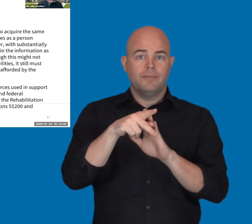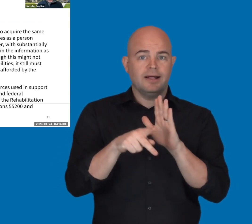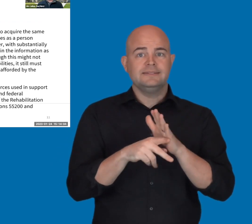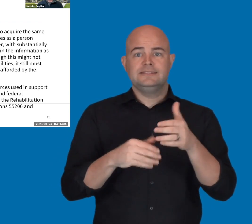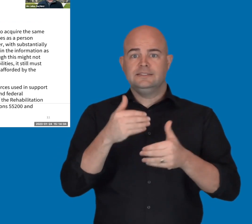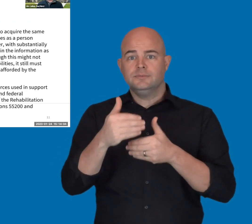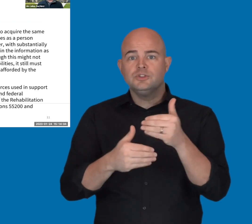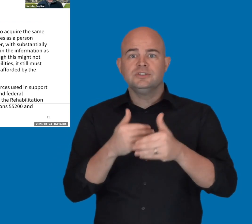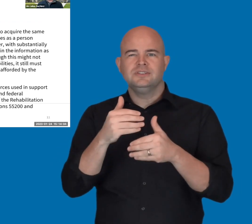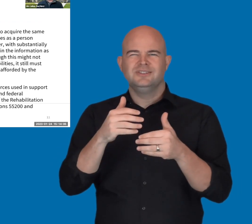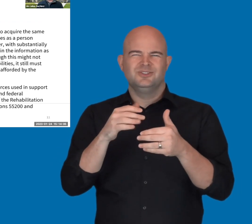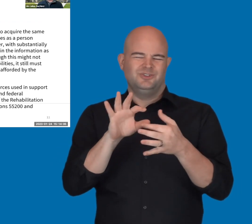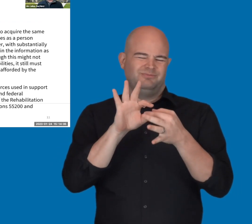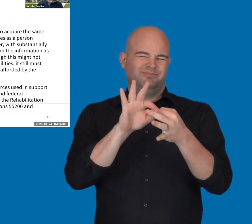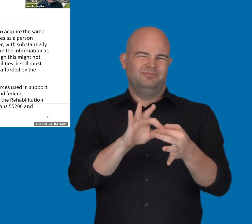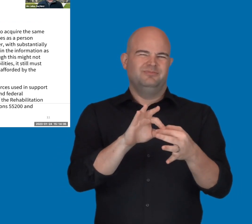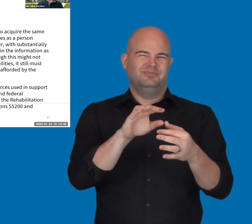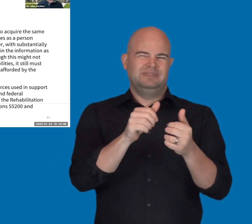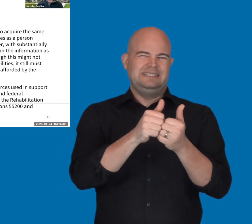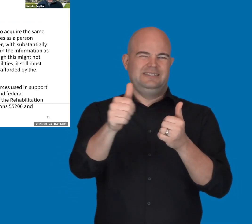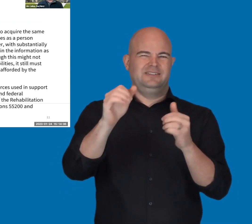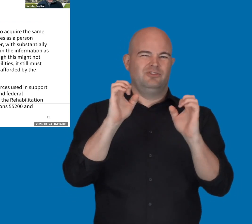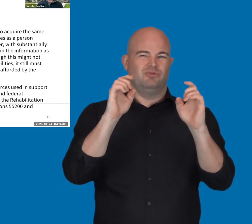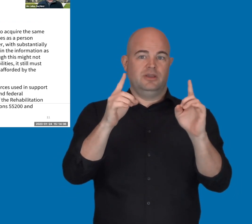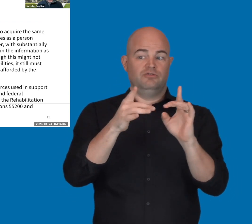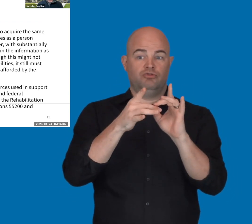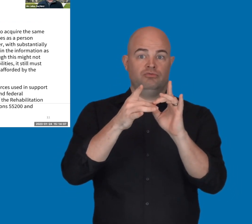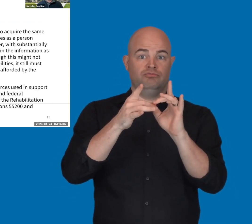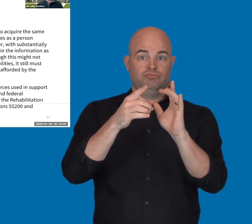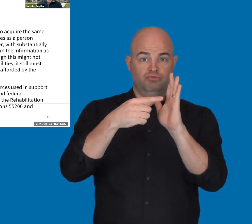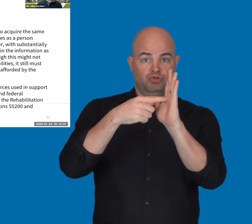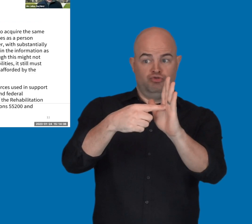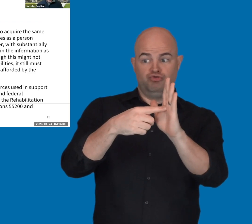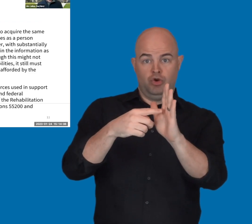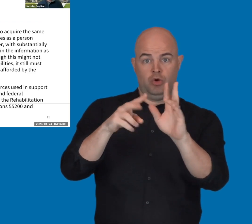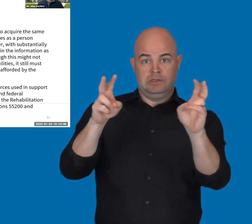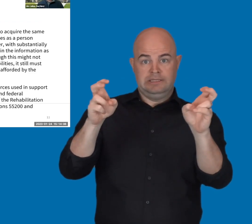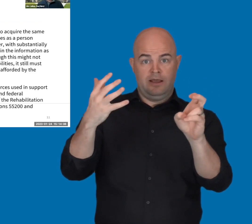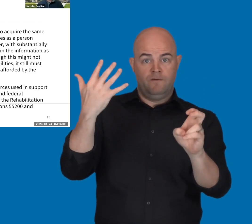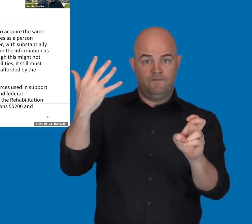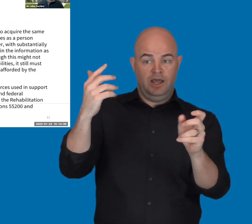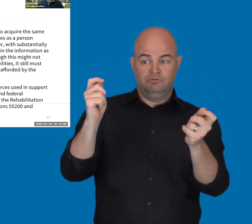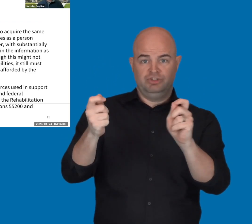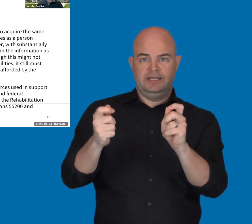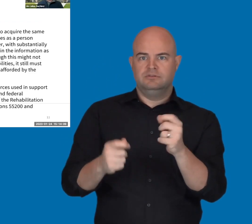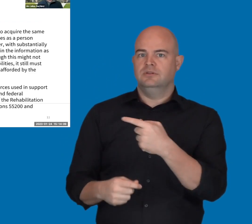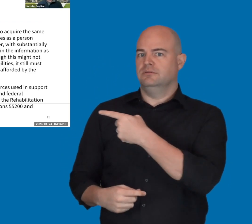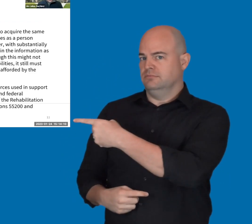that like all the burden is on them. So, if we can go to the next slide, you can see that we also decided to make a statement